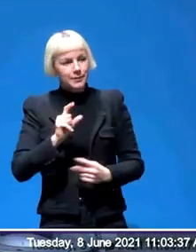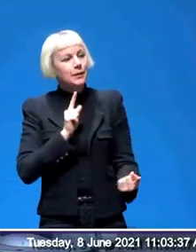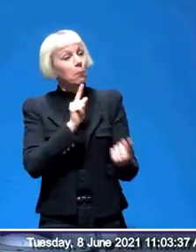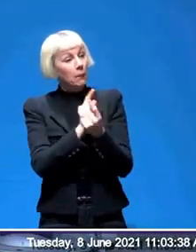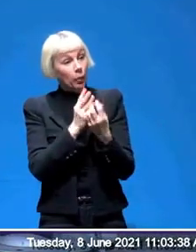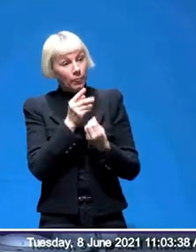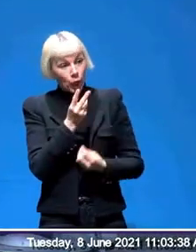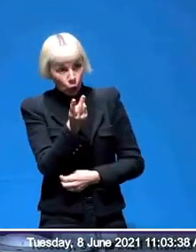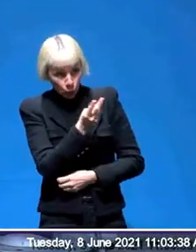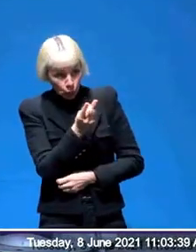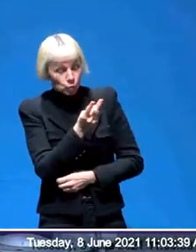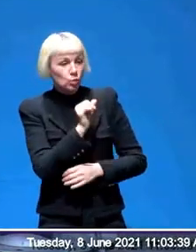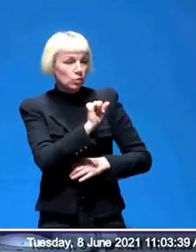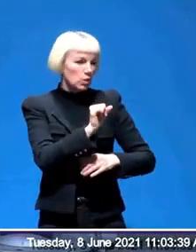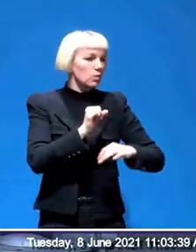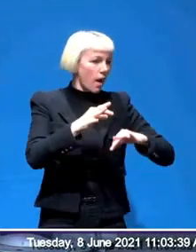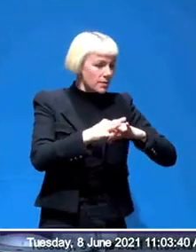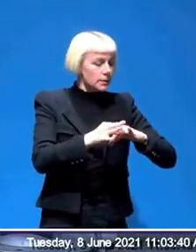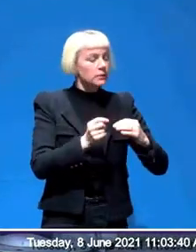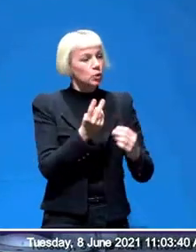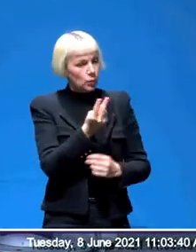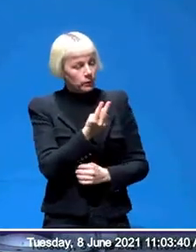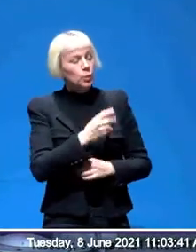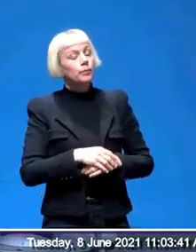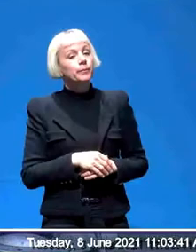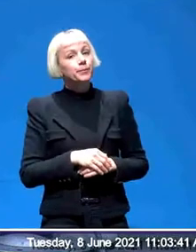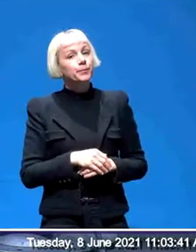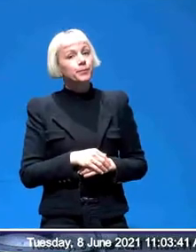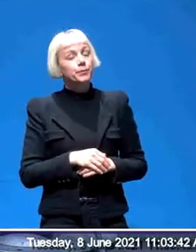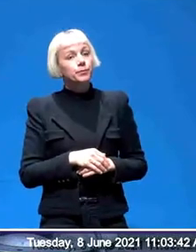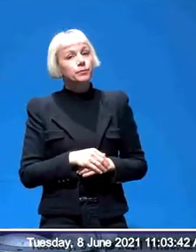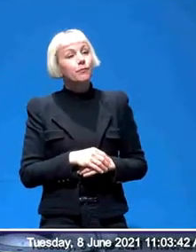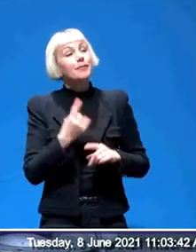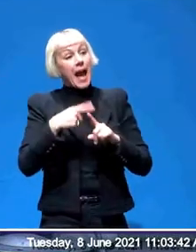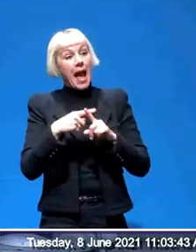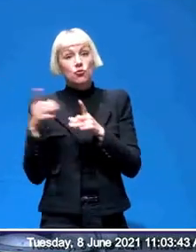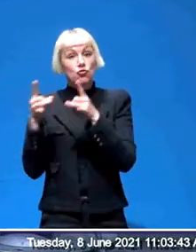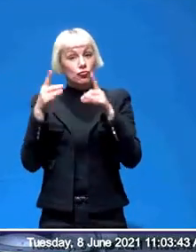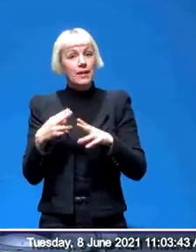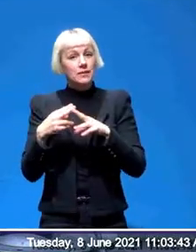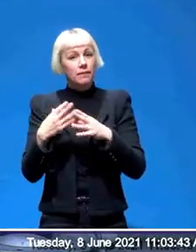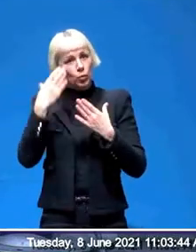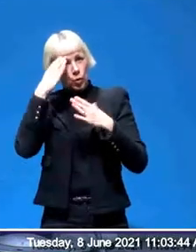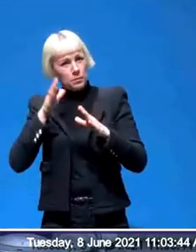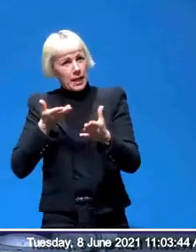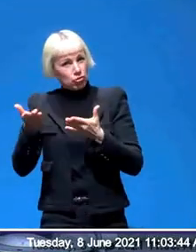Yes. And that also, as I understand it included, she said the Director of Accommodation Services, I don't know whether you know who that was